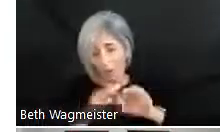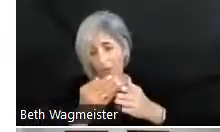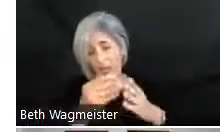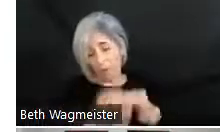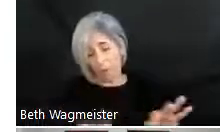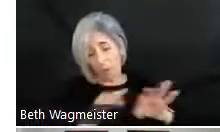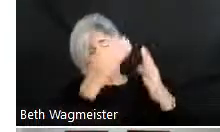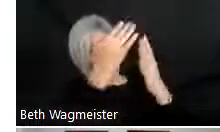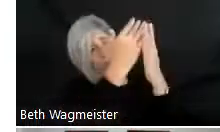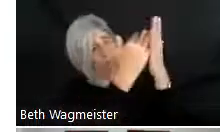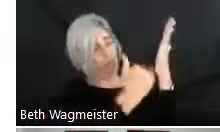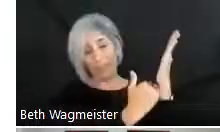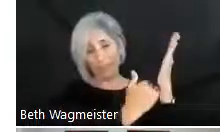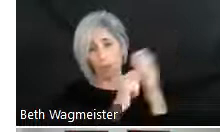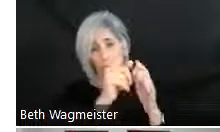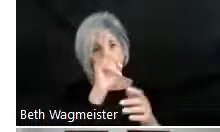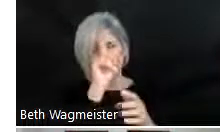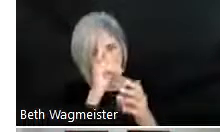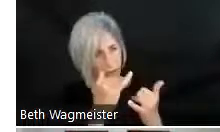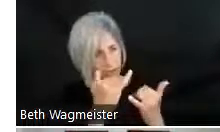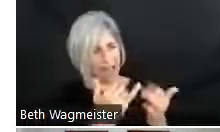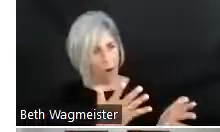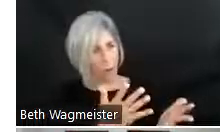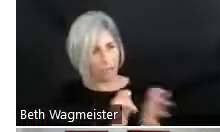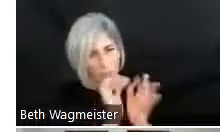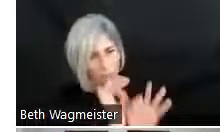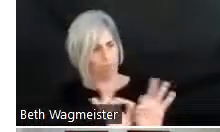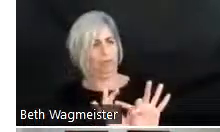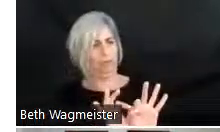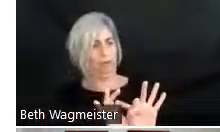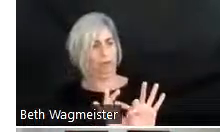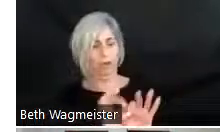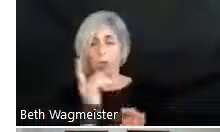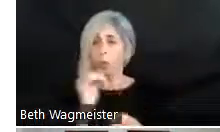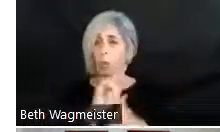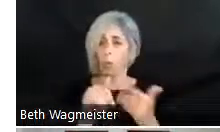that's going on with her mind right now. And when she is dismissive and she says yeah,